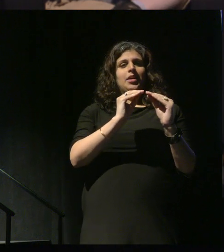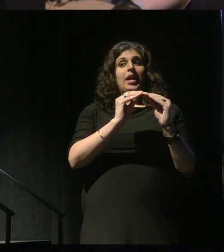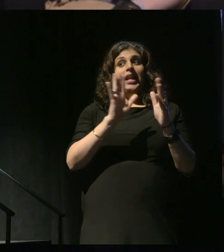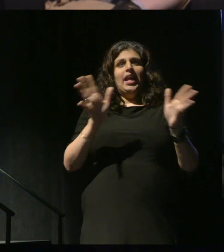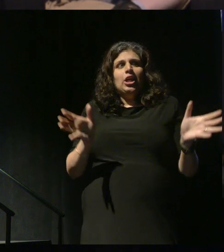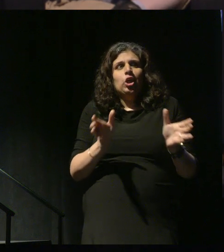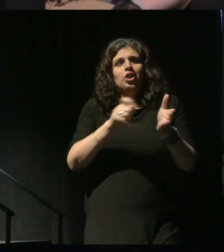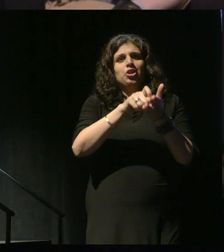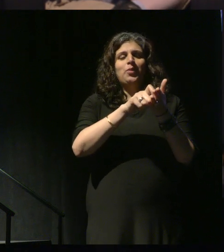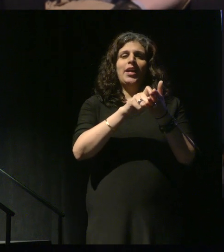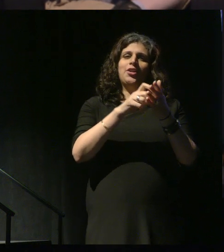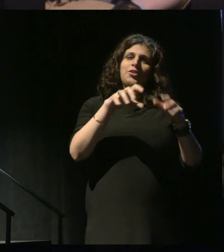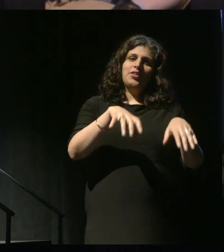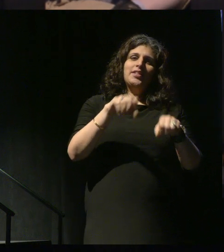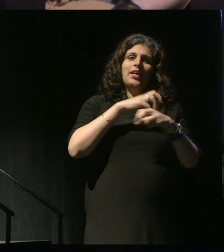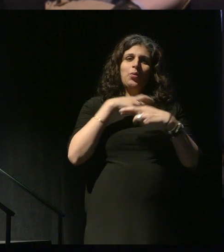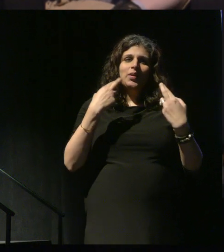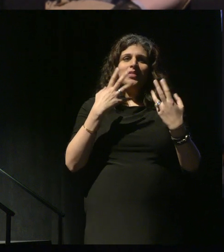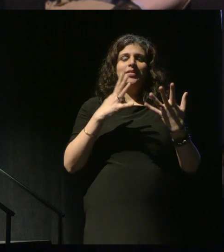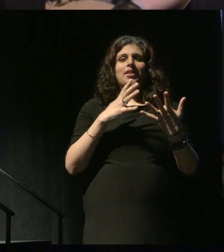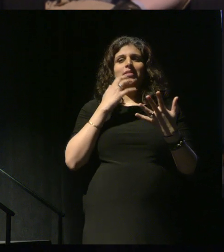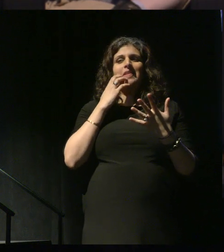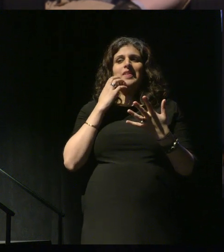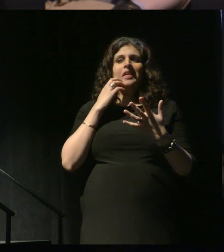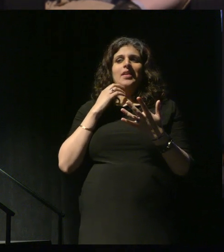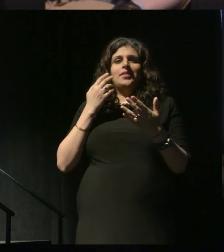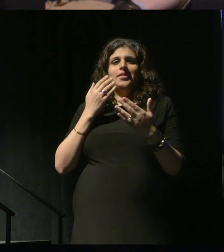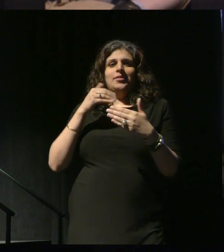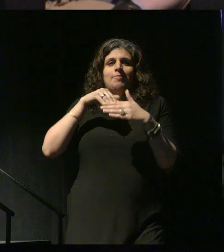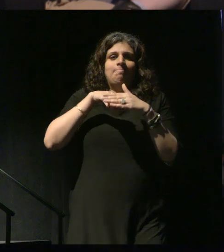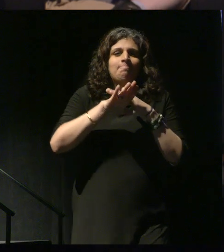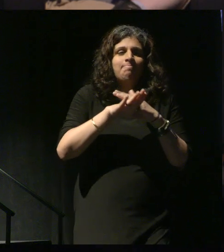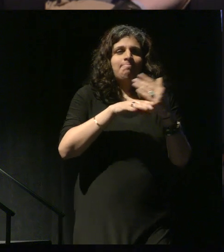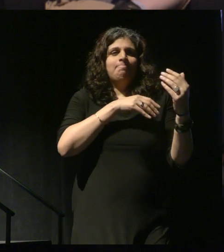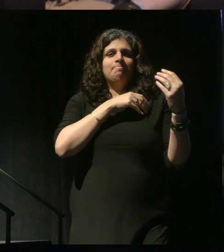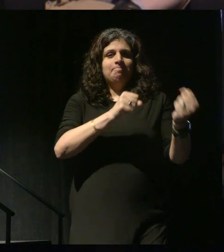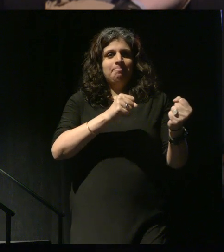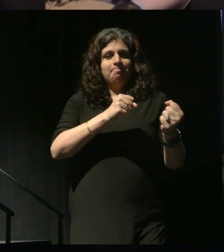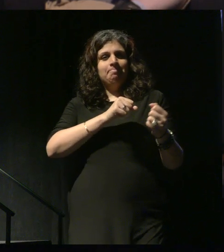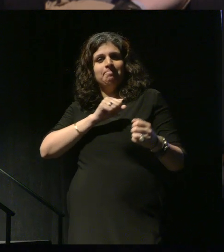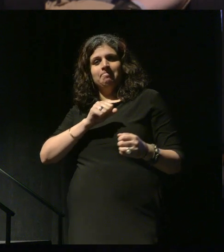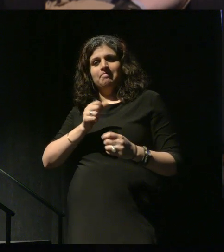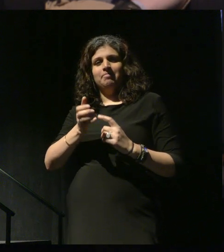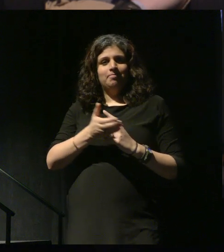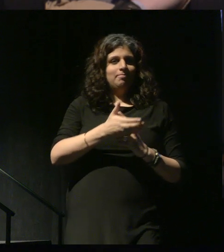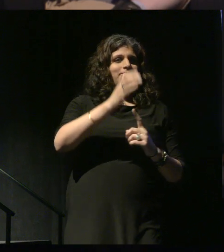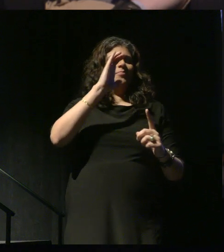and to step even more bravely into certain spaces emboldening us.